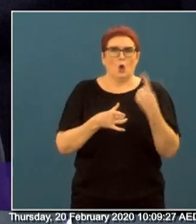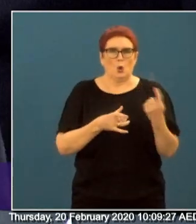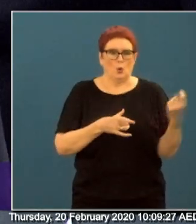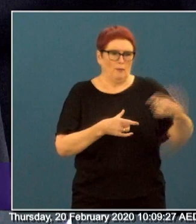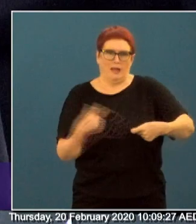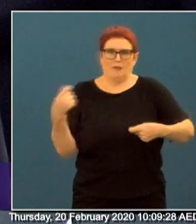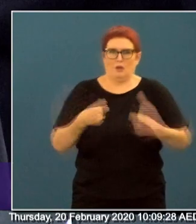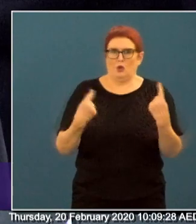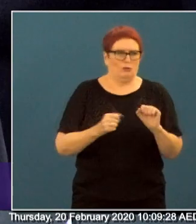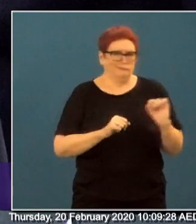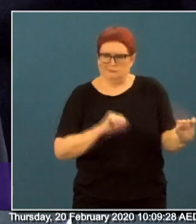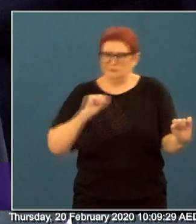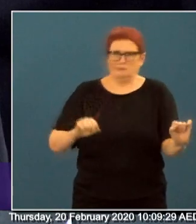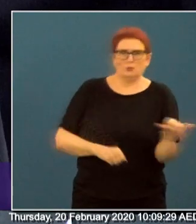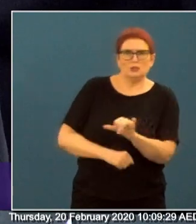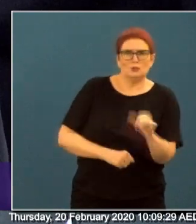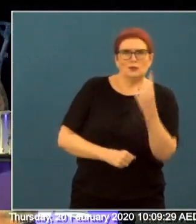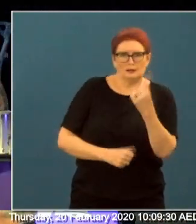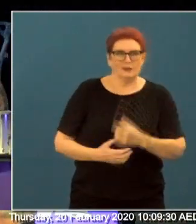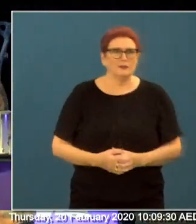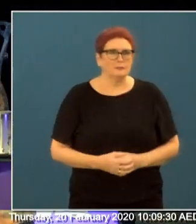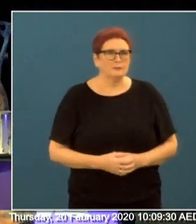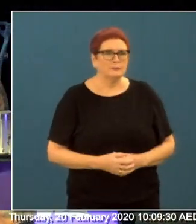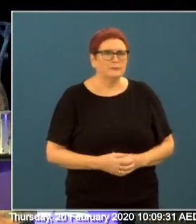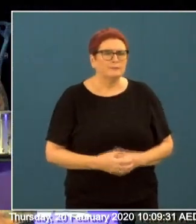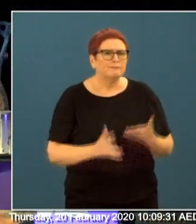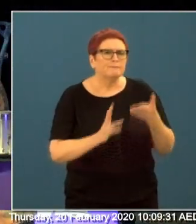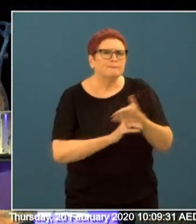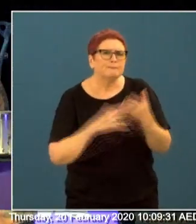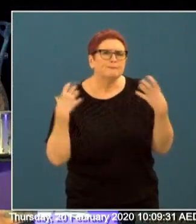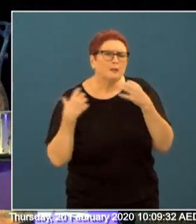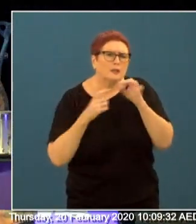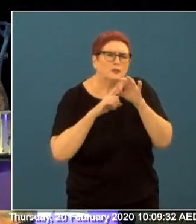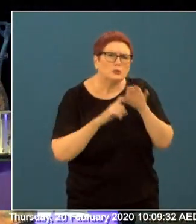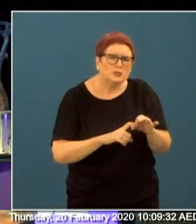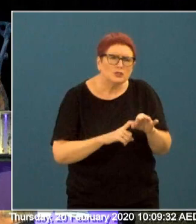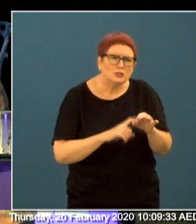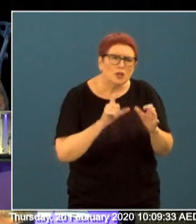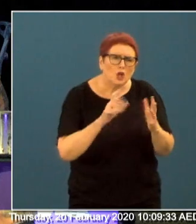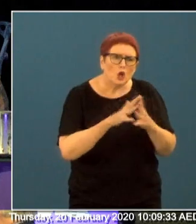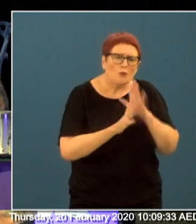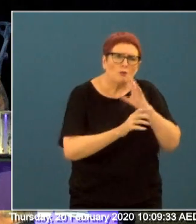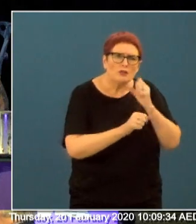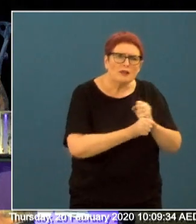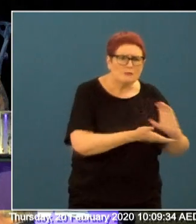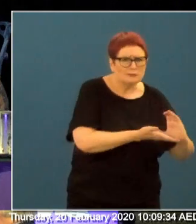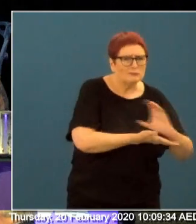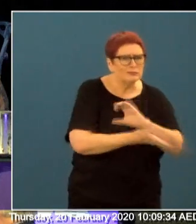And the Commonwealth subsidises primary health care through service providers such as general practitioners.